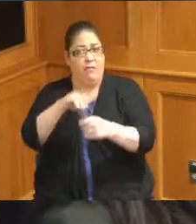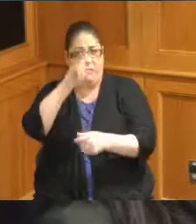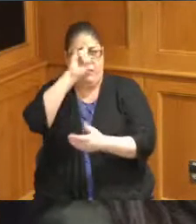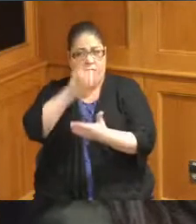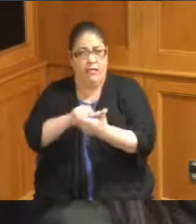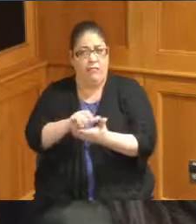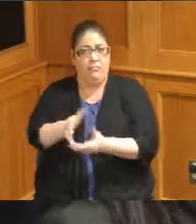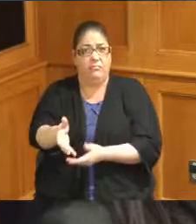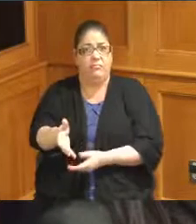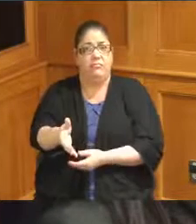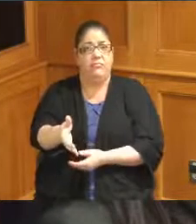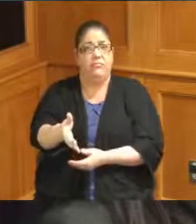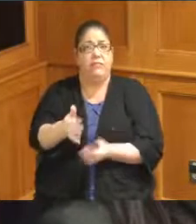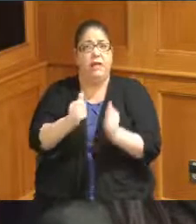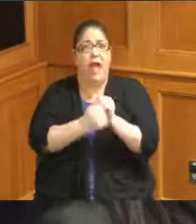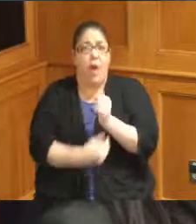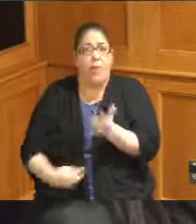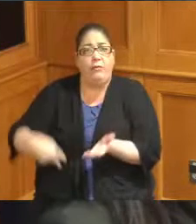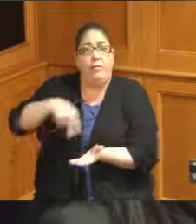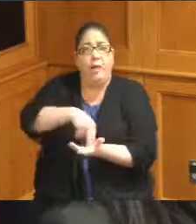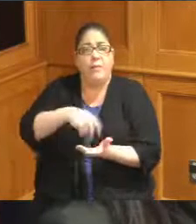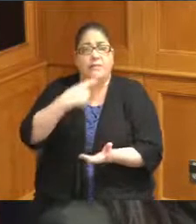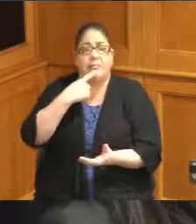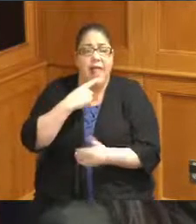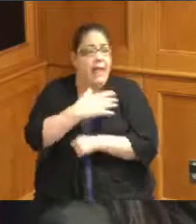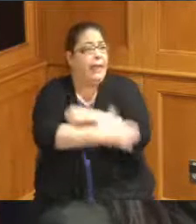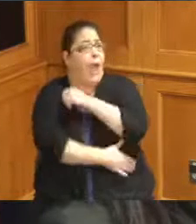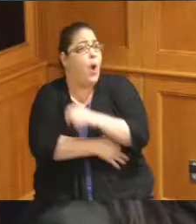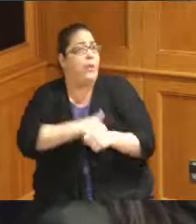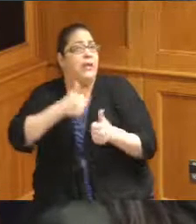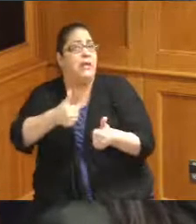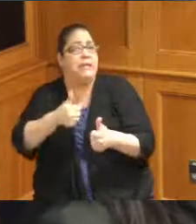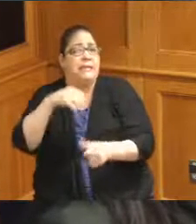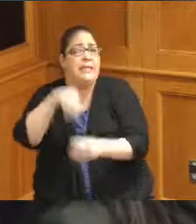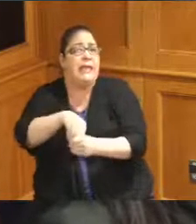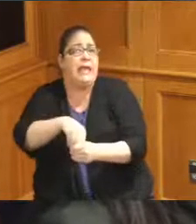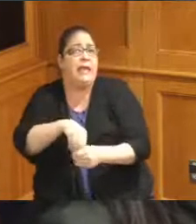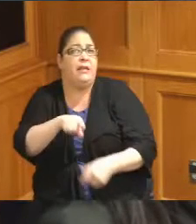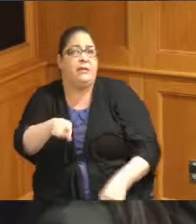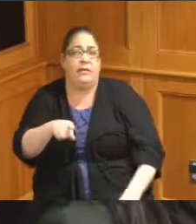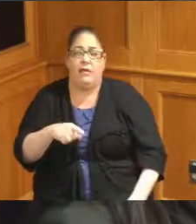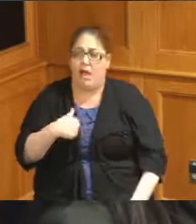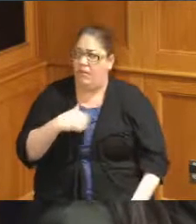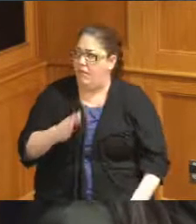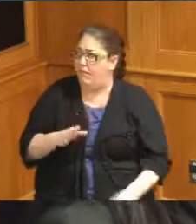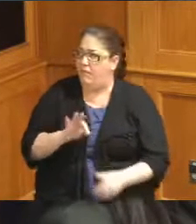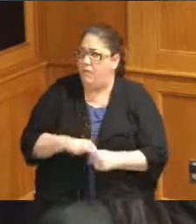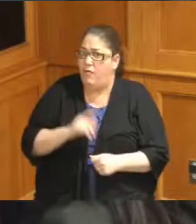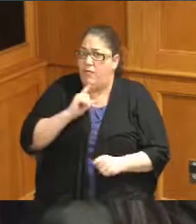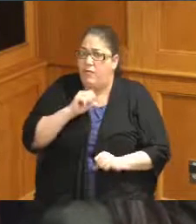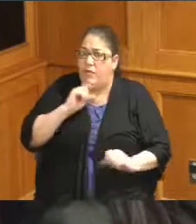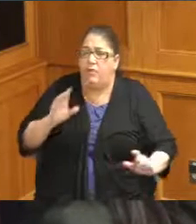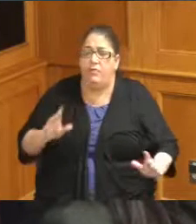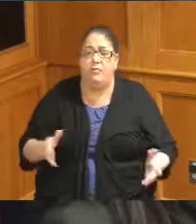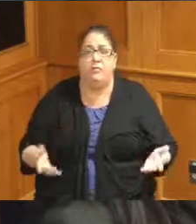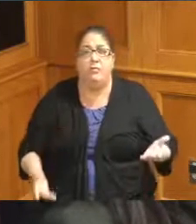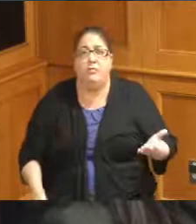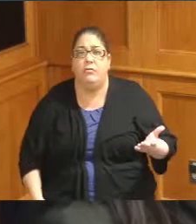how can you get up and say the county is in and I've never had a vote there's a miss